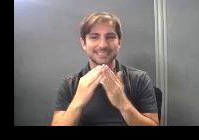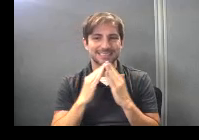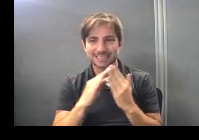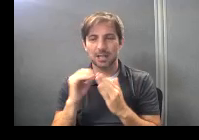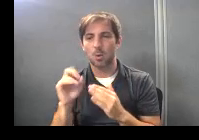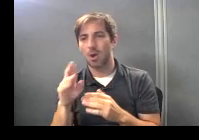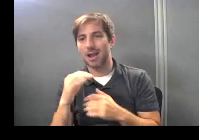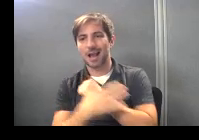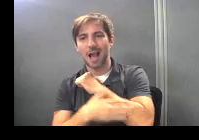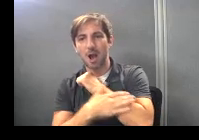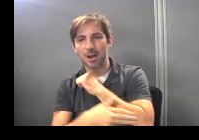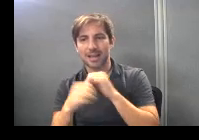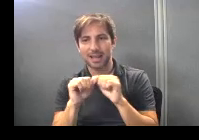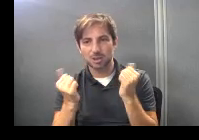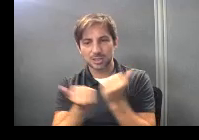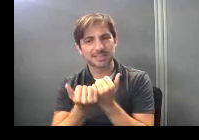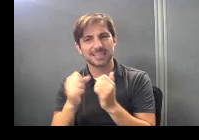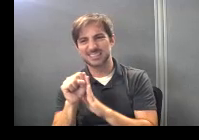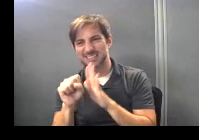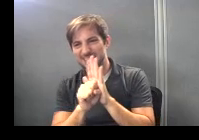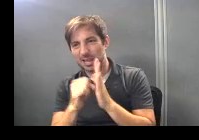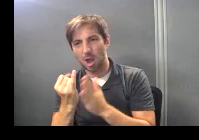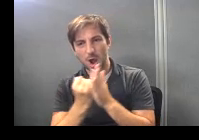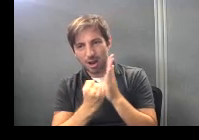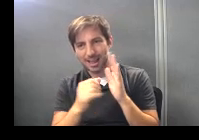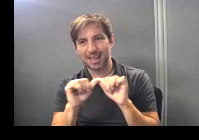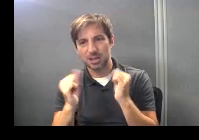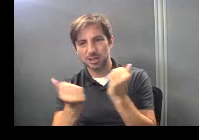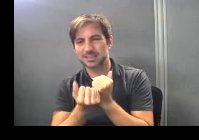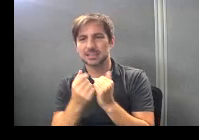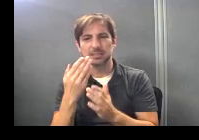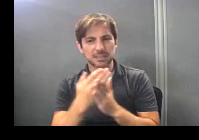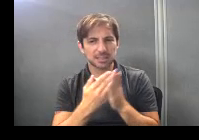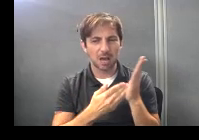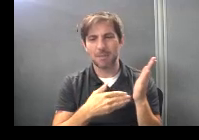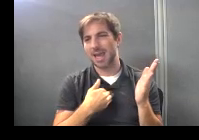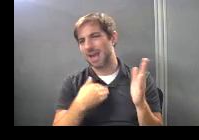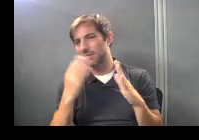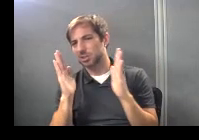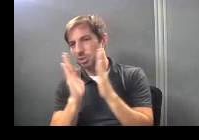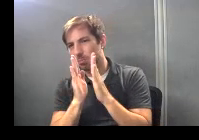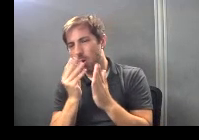ART AGENCY. SOME HAVE SMALL FUNDS -- MID AMERICA ART ALLIANCE